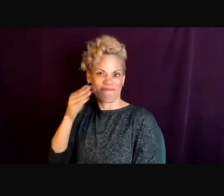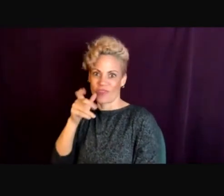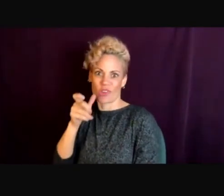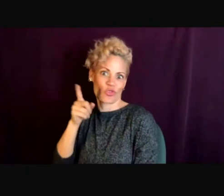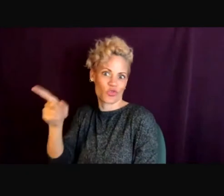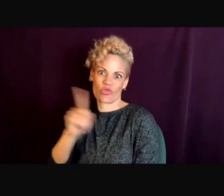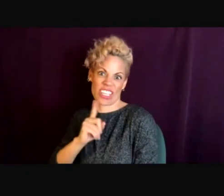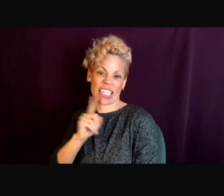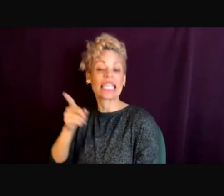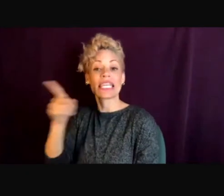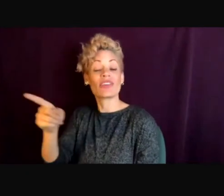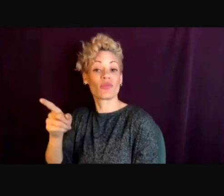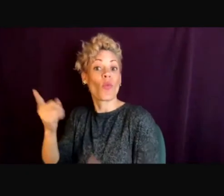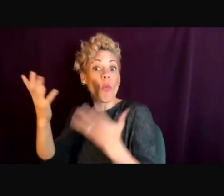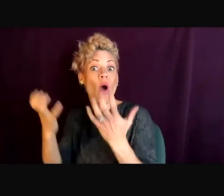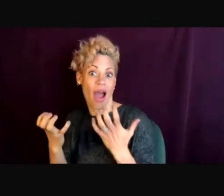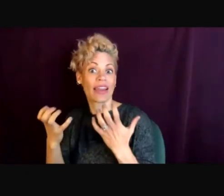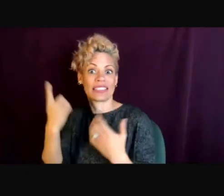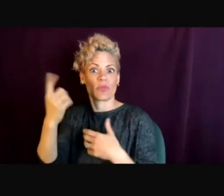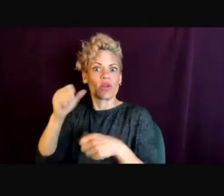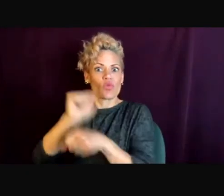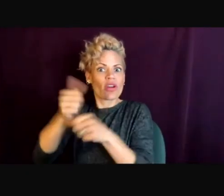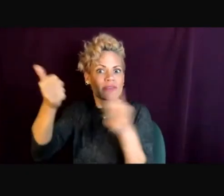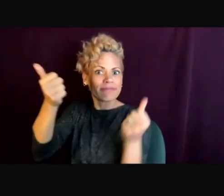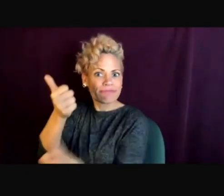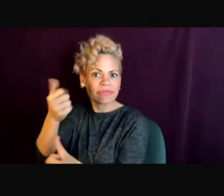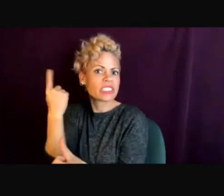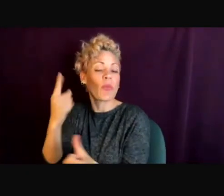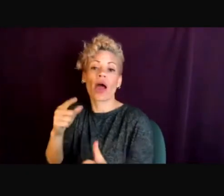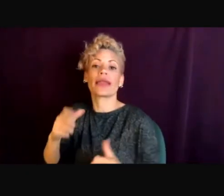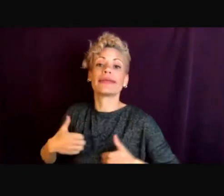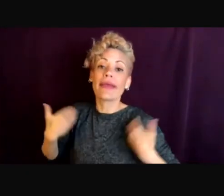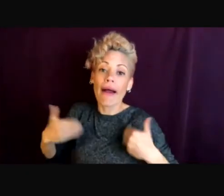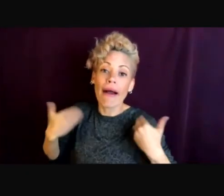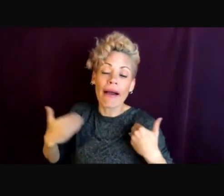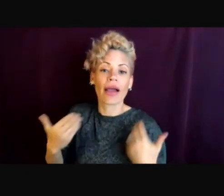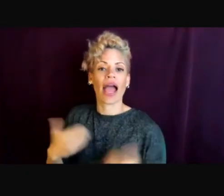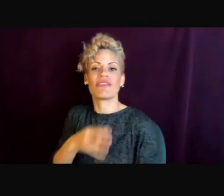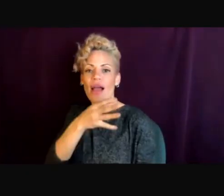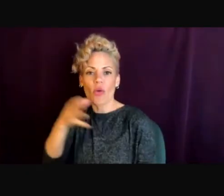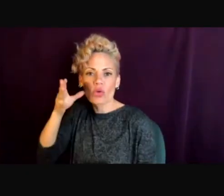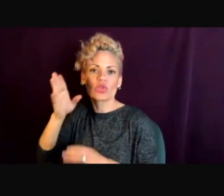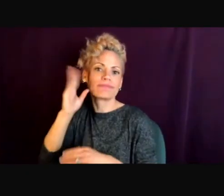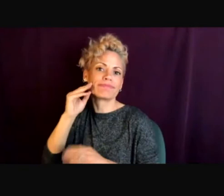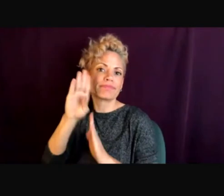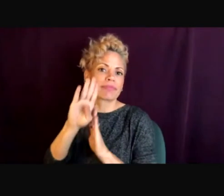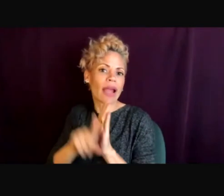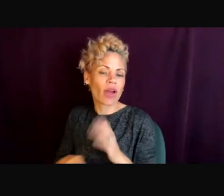with an agriculture background. And so I fit the bill had an interview, got the job.